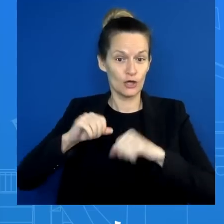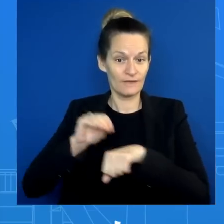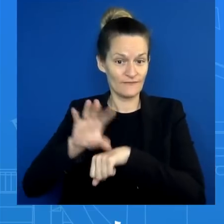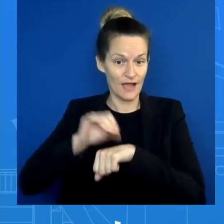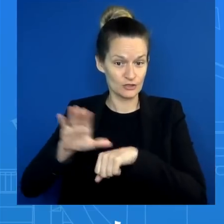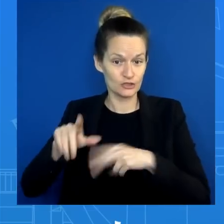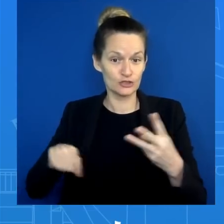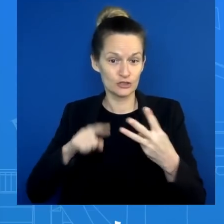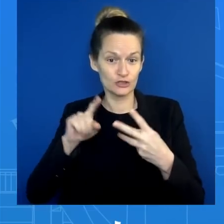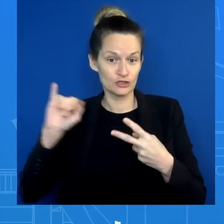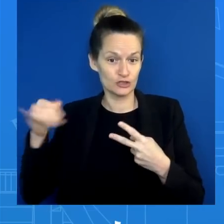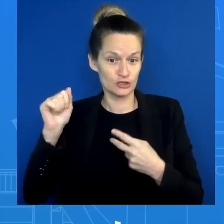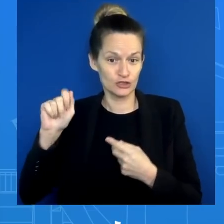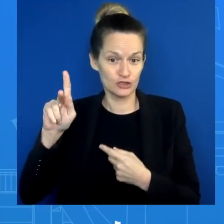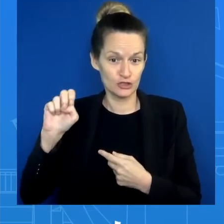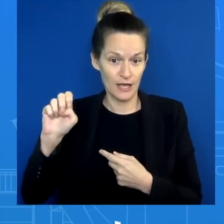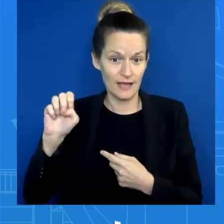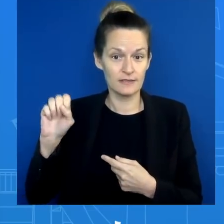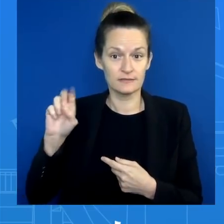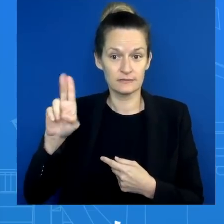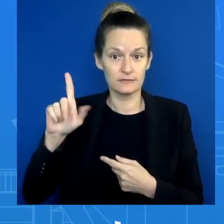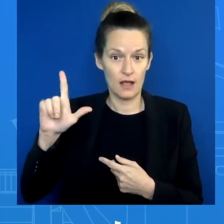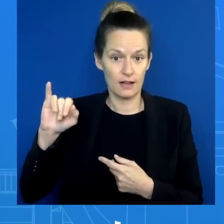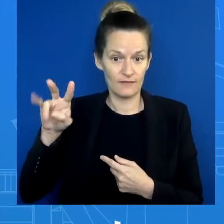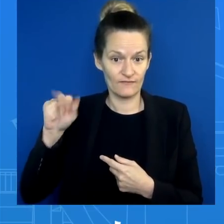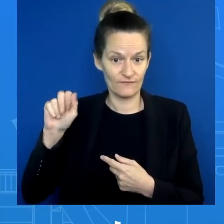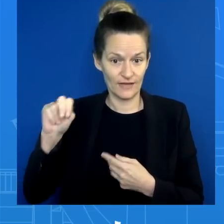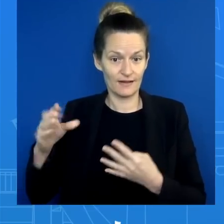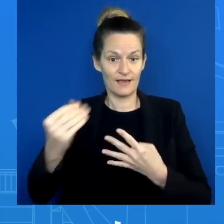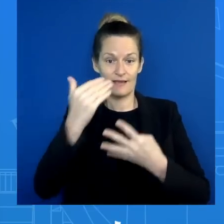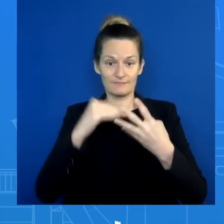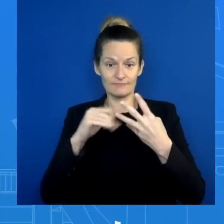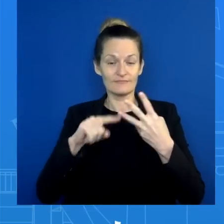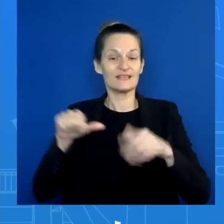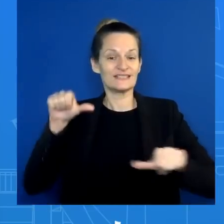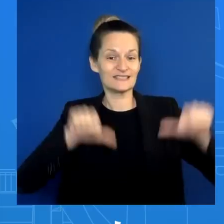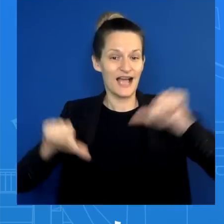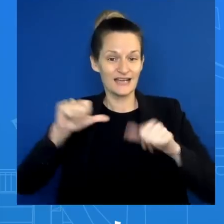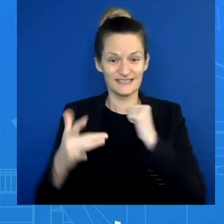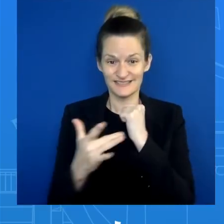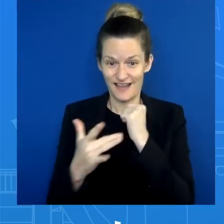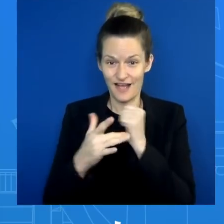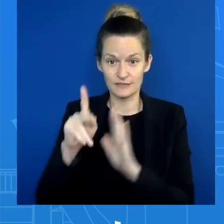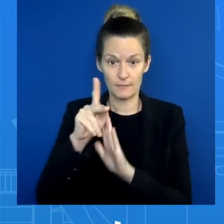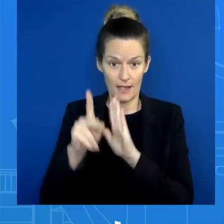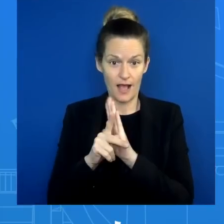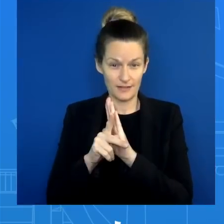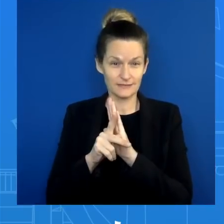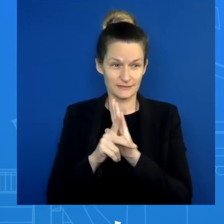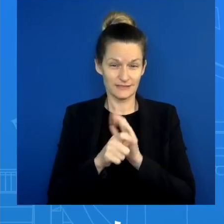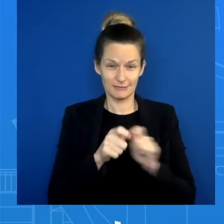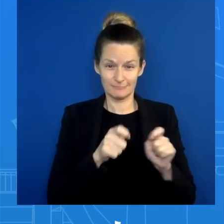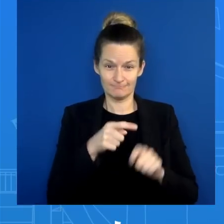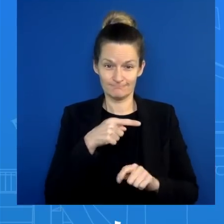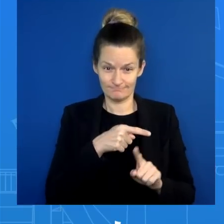and Technology Policy, Alondra Nelson. And today the Department of Commerce launched chips dot gov.